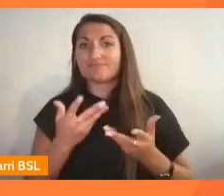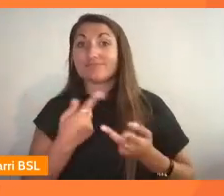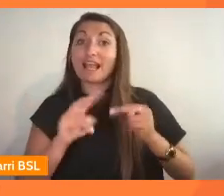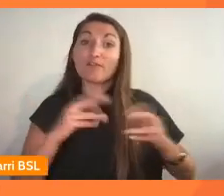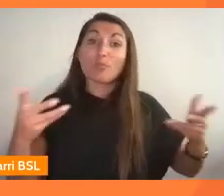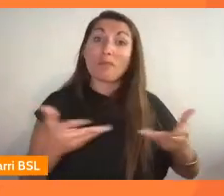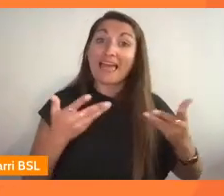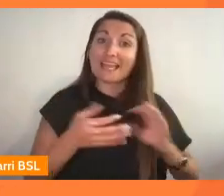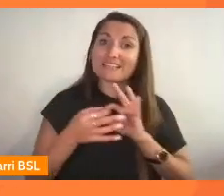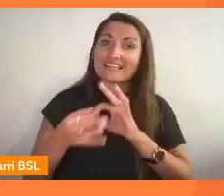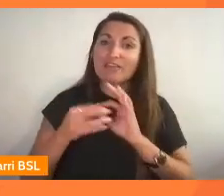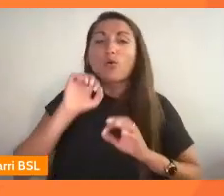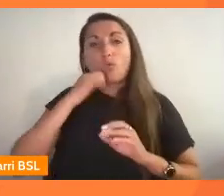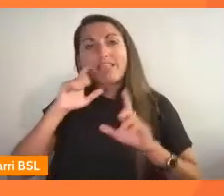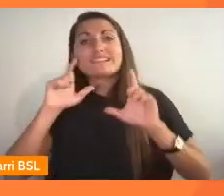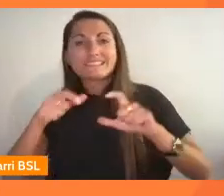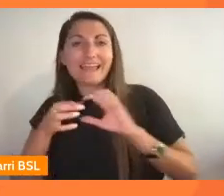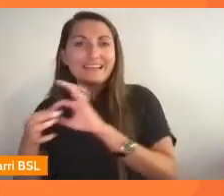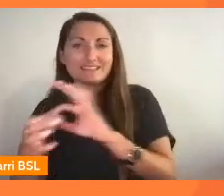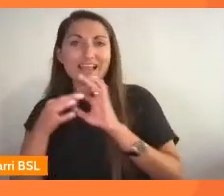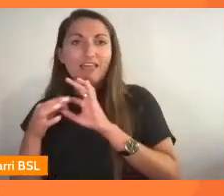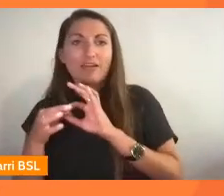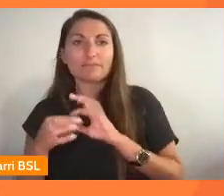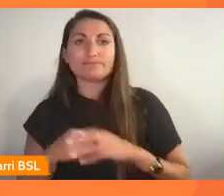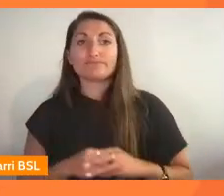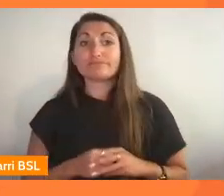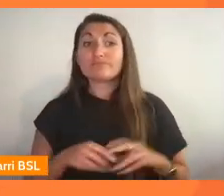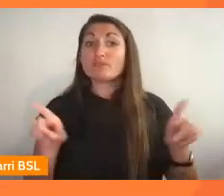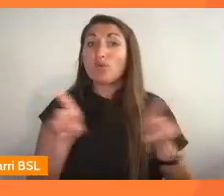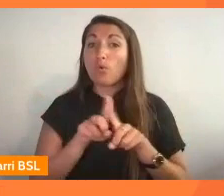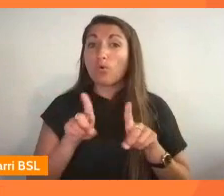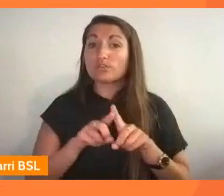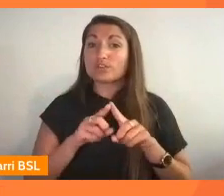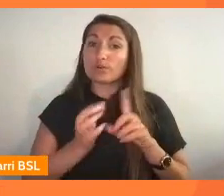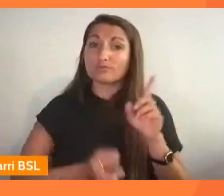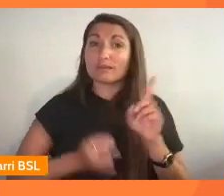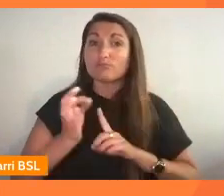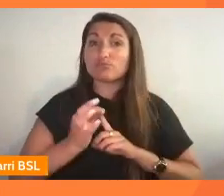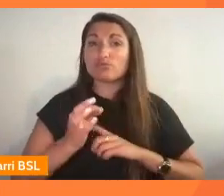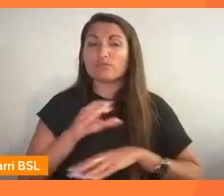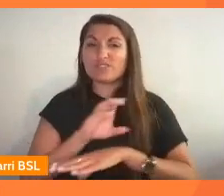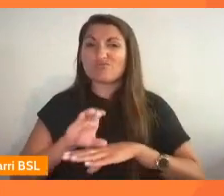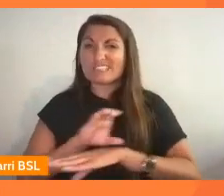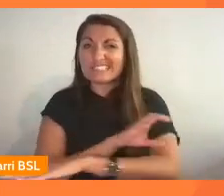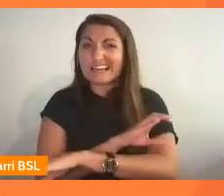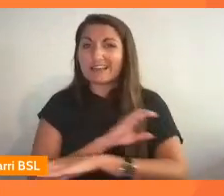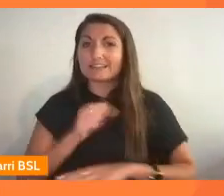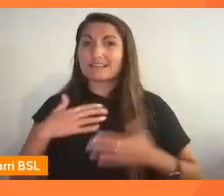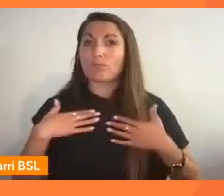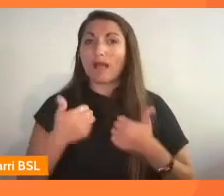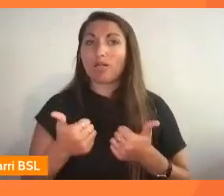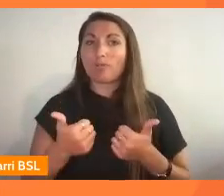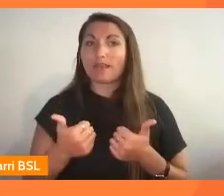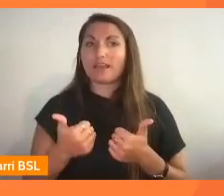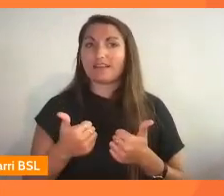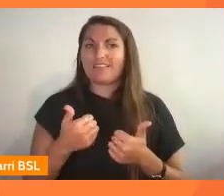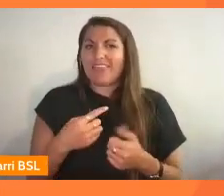and actually what that means in terms of increasing your sense of resilience and wellbeing. So that is really my bag of tricks.